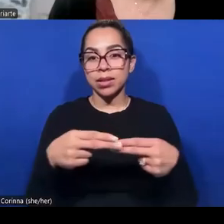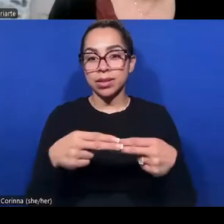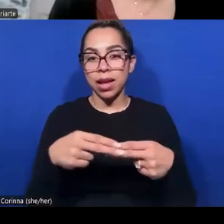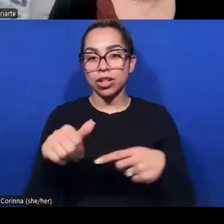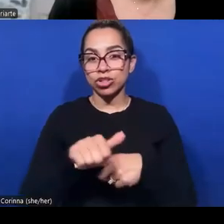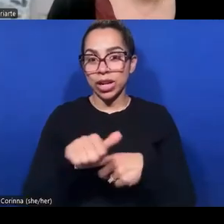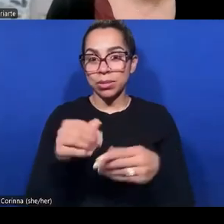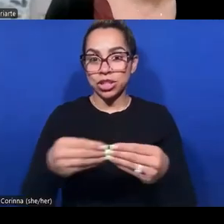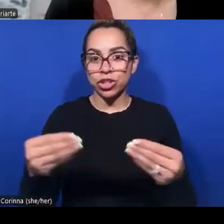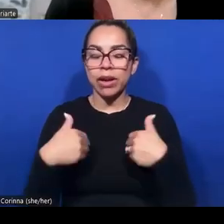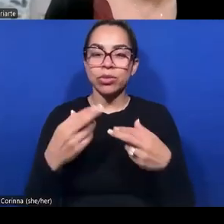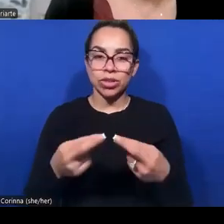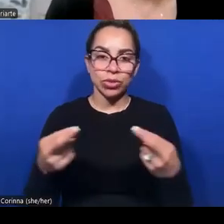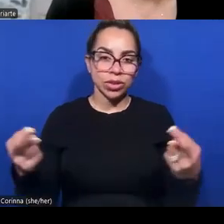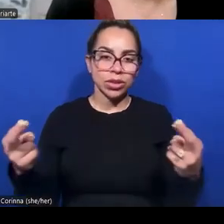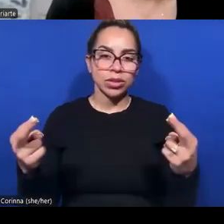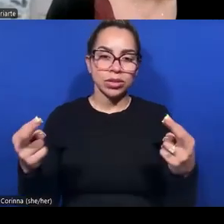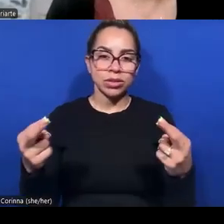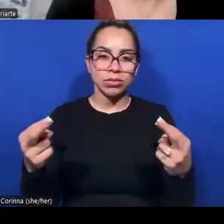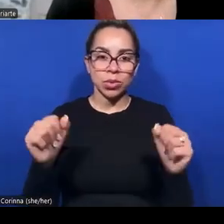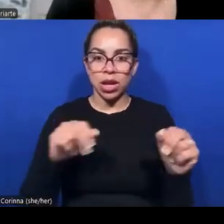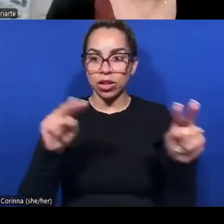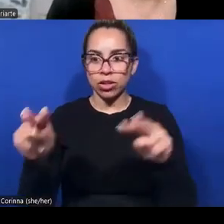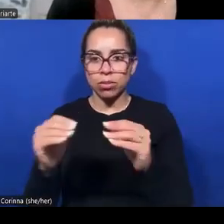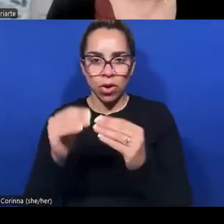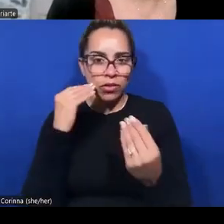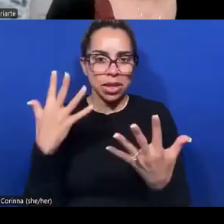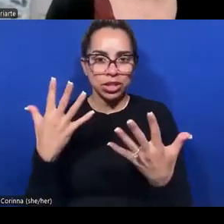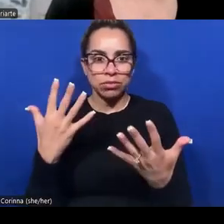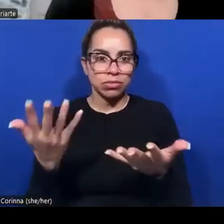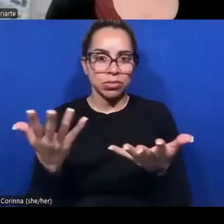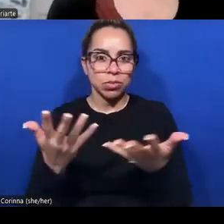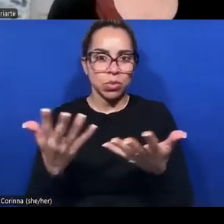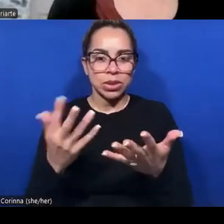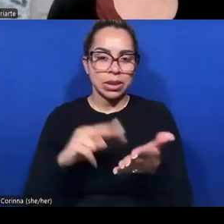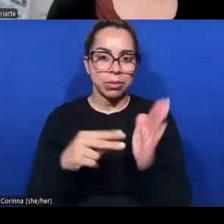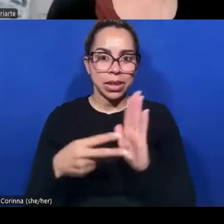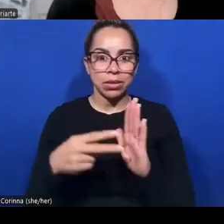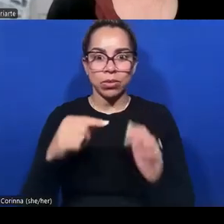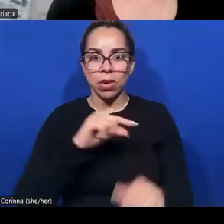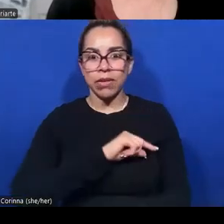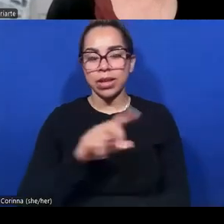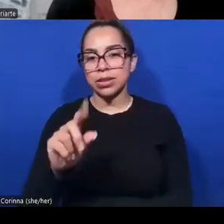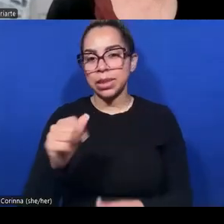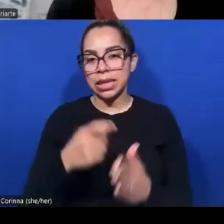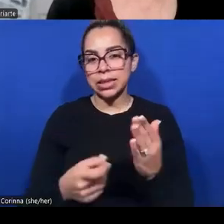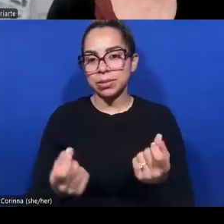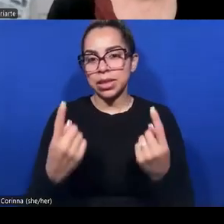For more information on what is a qualified disability expense. So the program allows you to put